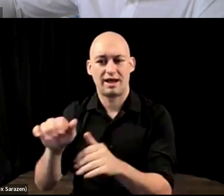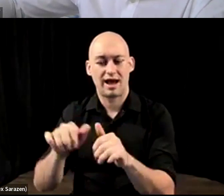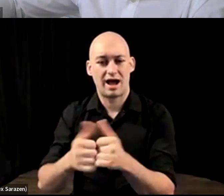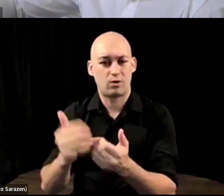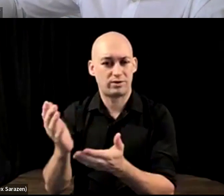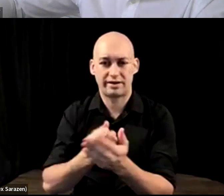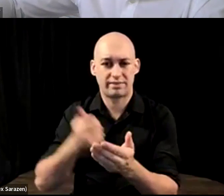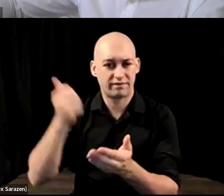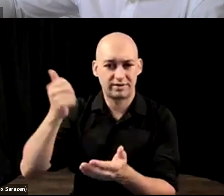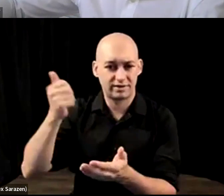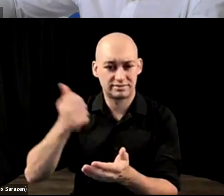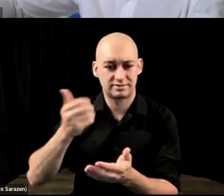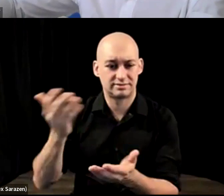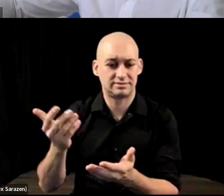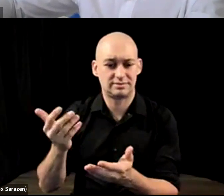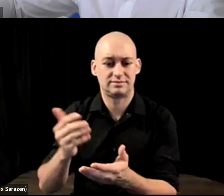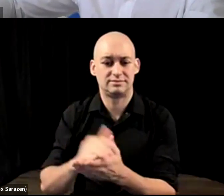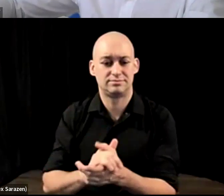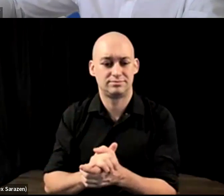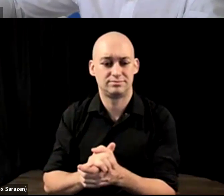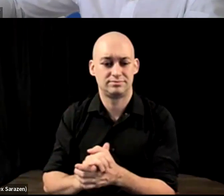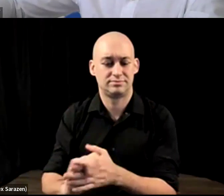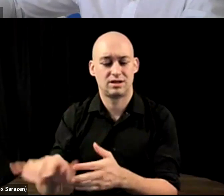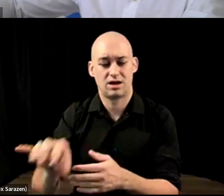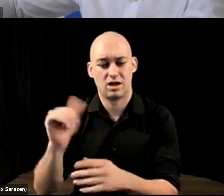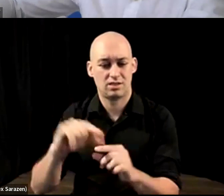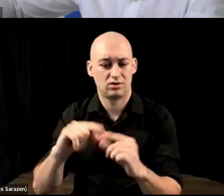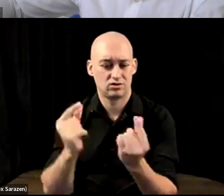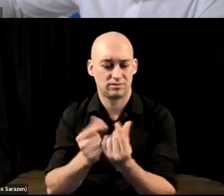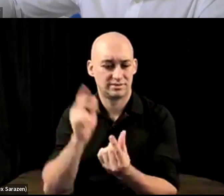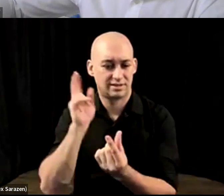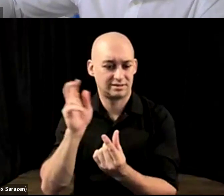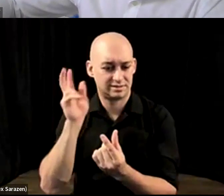So many of their learners are of the groups listening and listed in the plan.